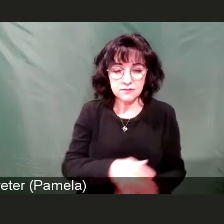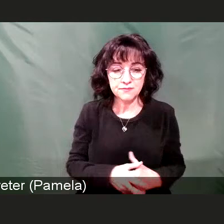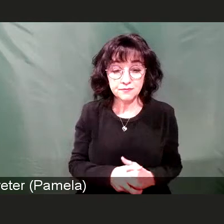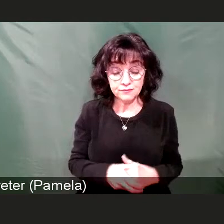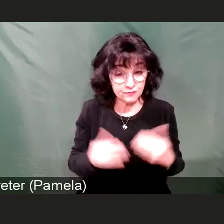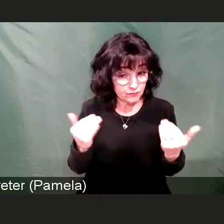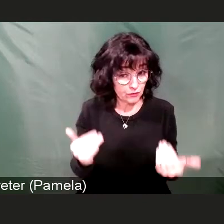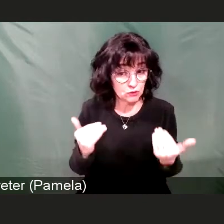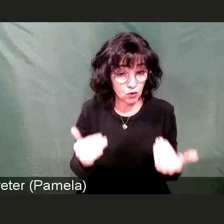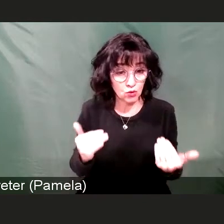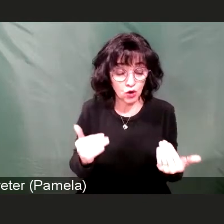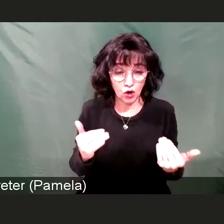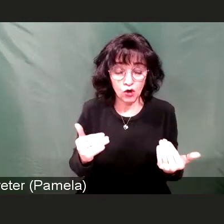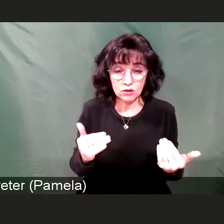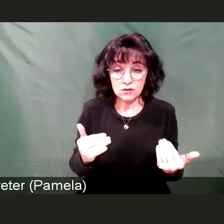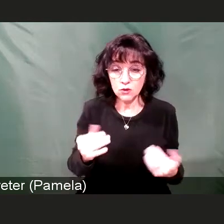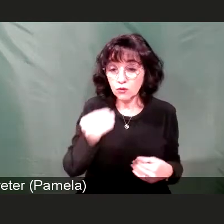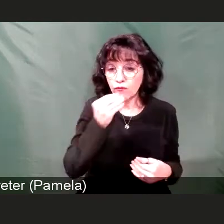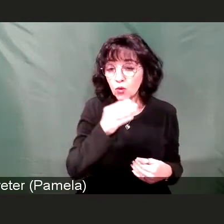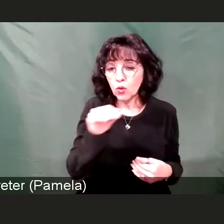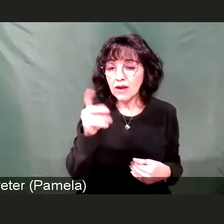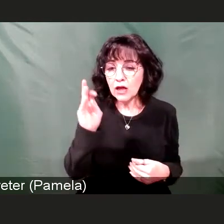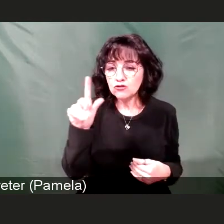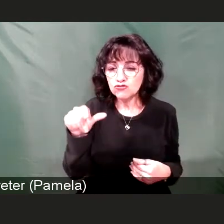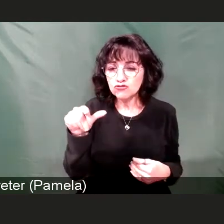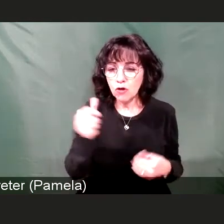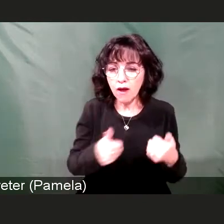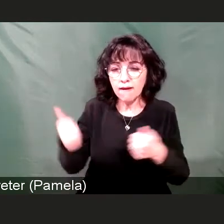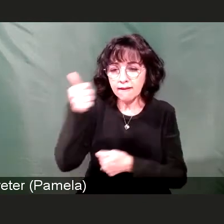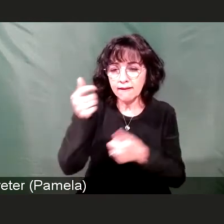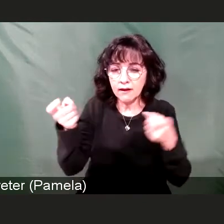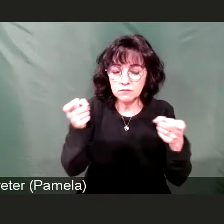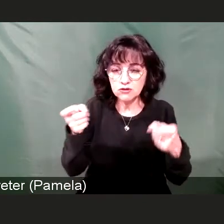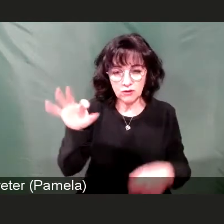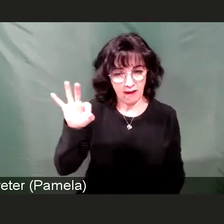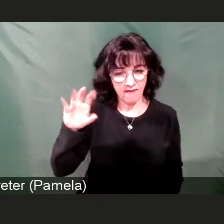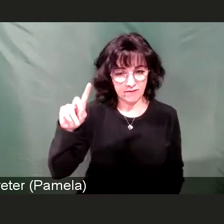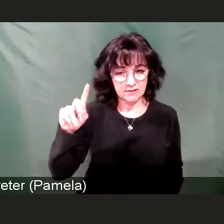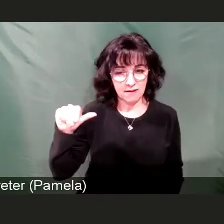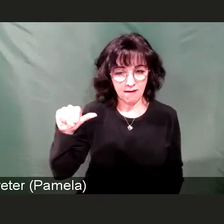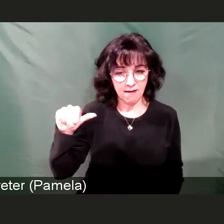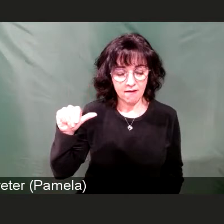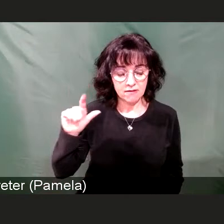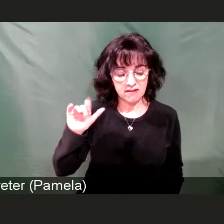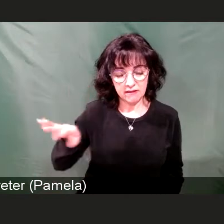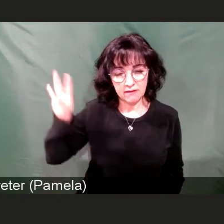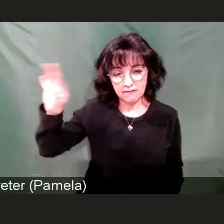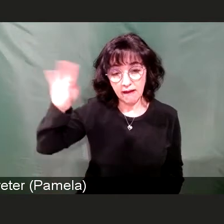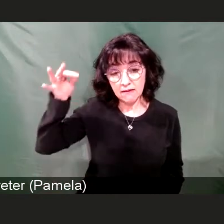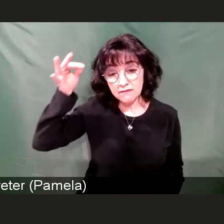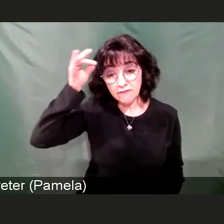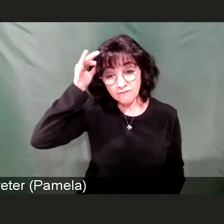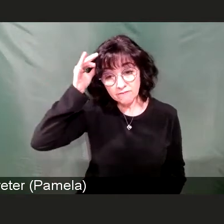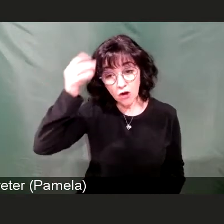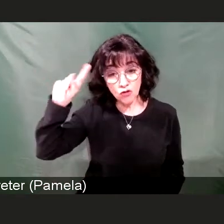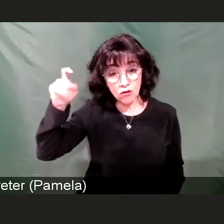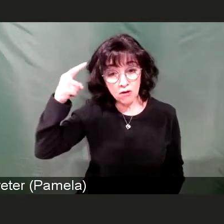which we know as the FDA has provided authorization for two vaccines in the United States.